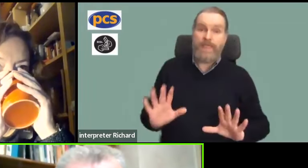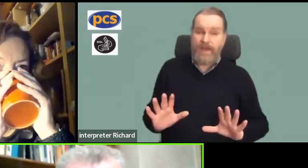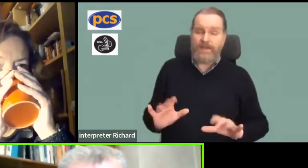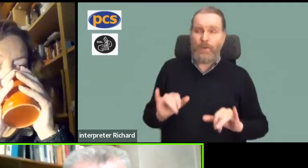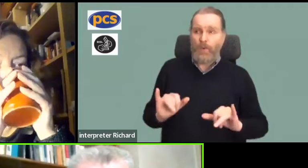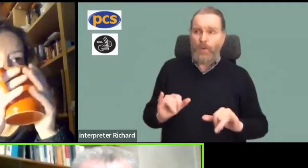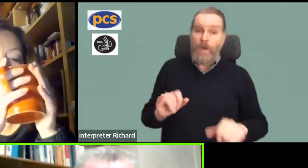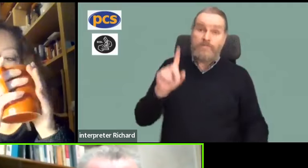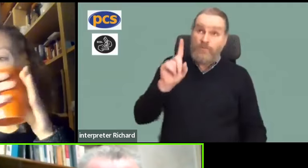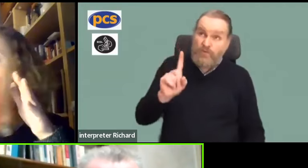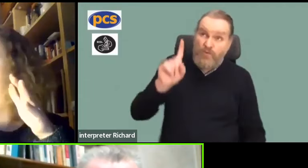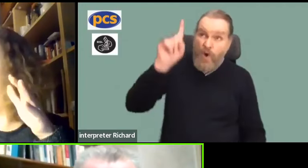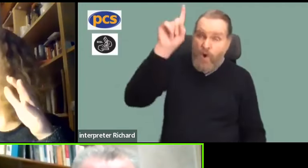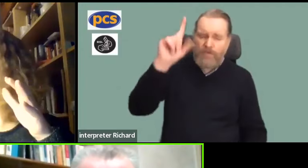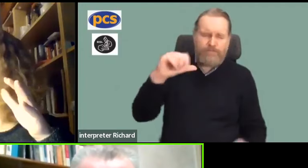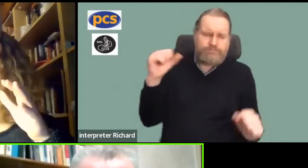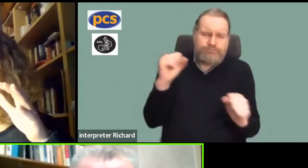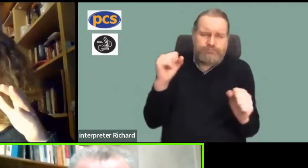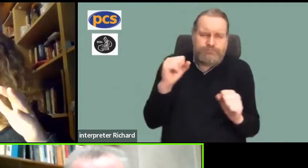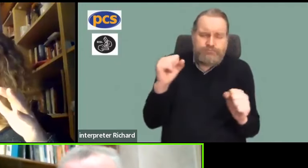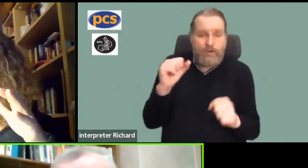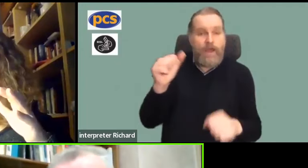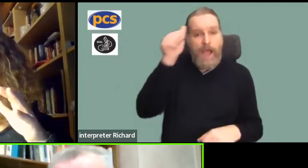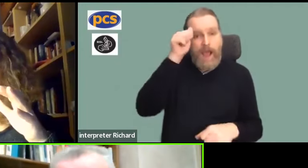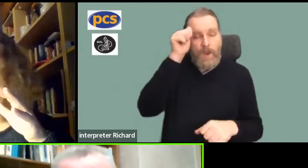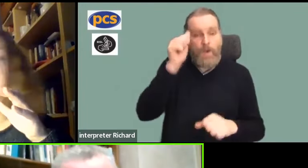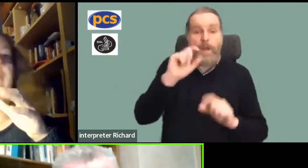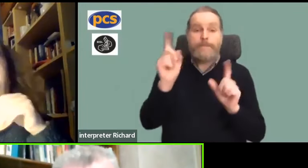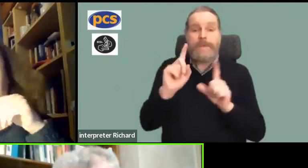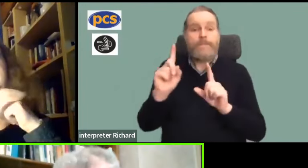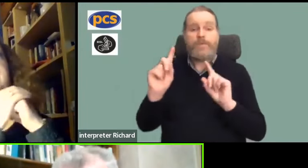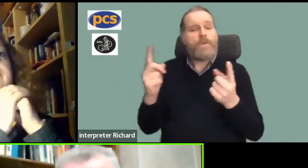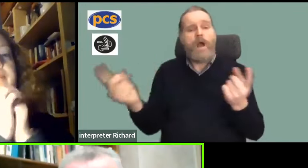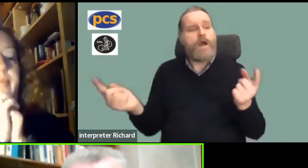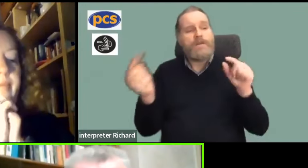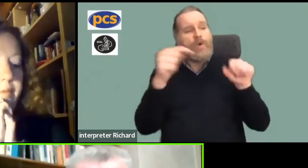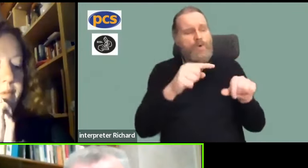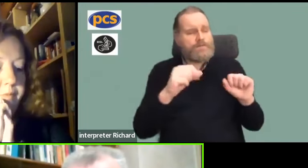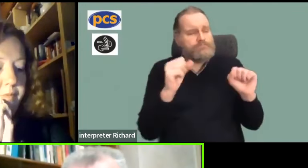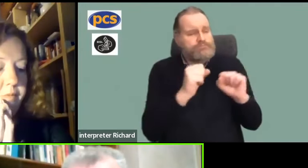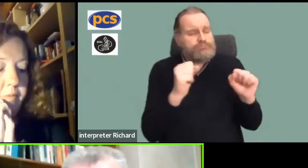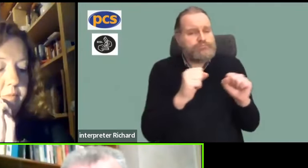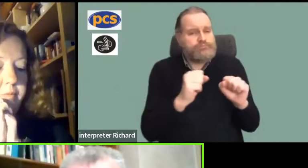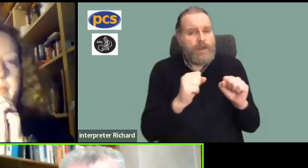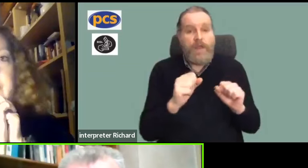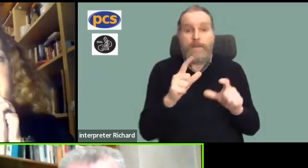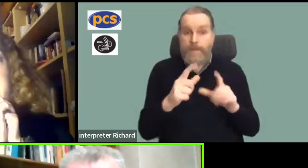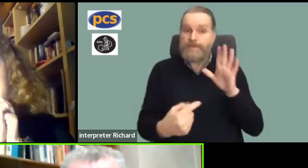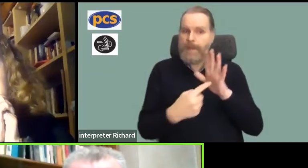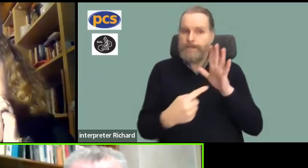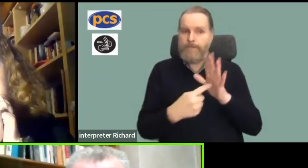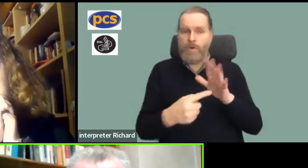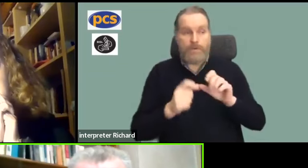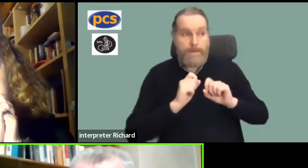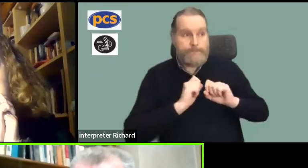y particularly given the weather and given a lot of these are northerly locations. for a lot of a lot of members. If we understand that lots of people lots of people can't get to these but messages of support